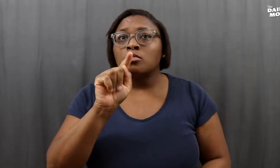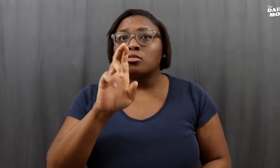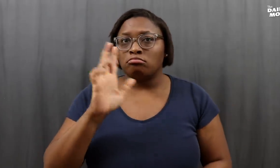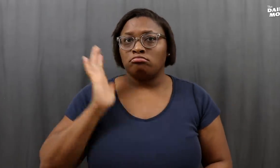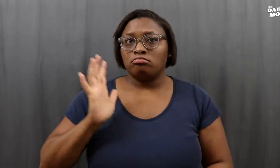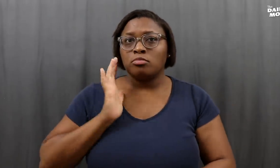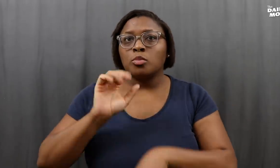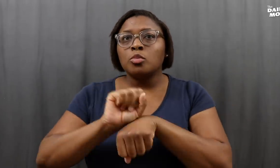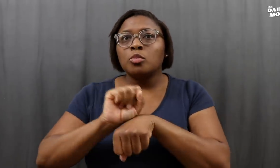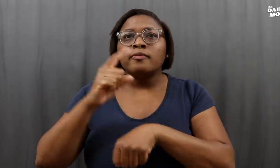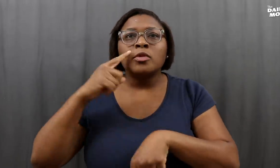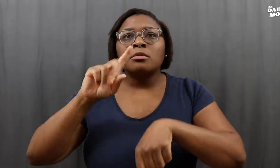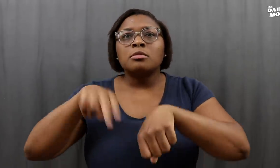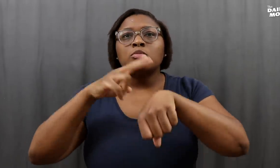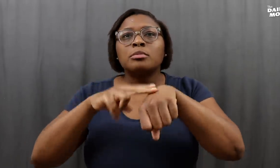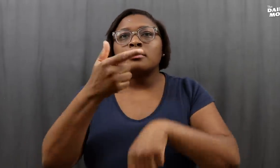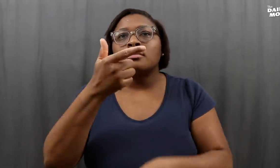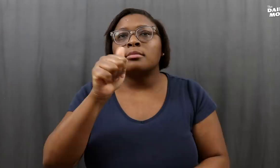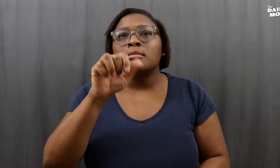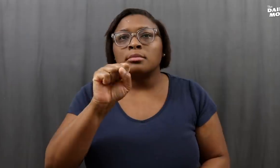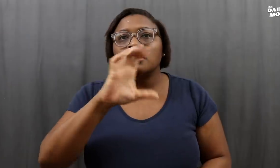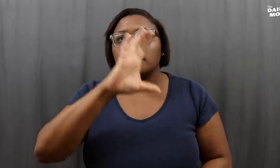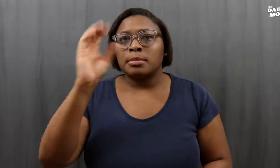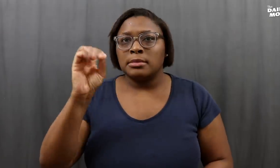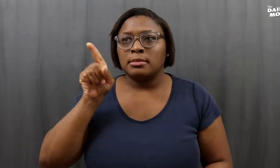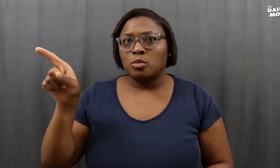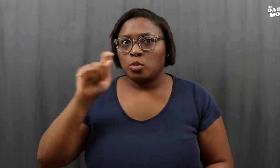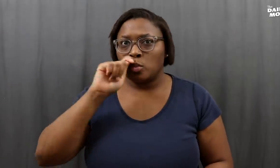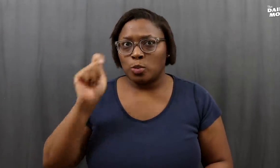worked for a natural gas firm in Ukraine.